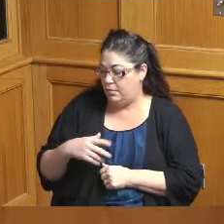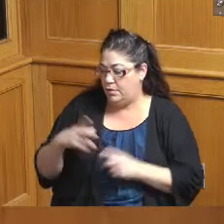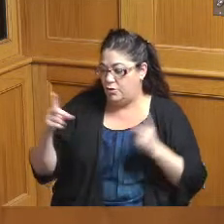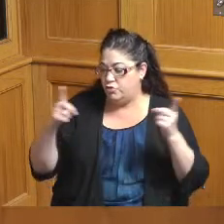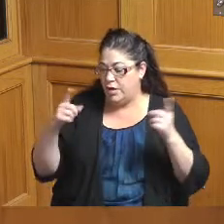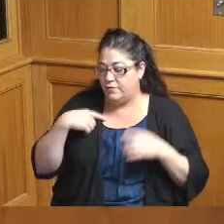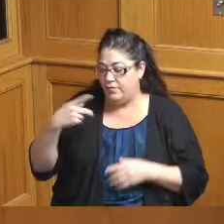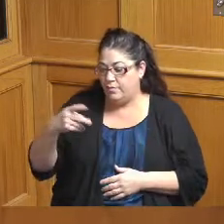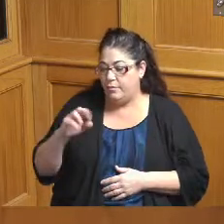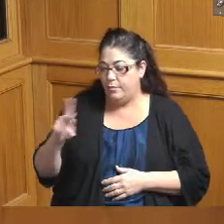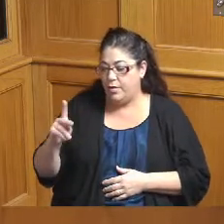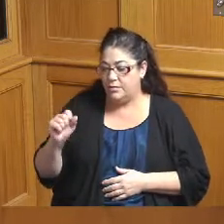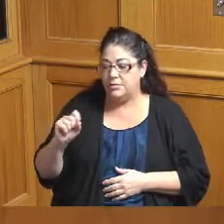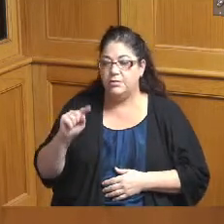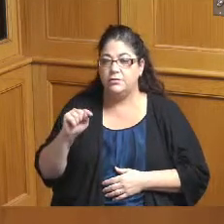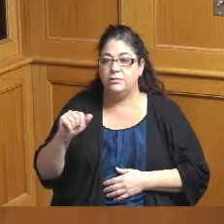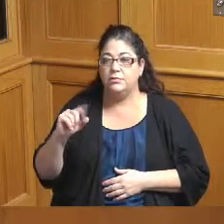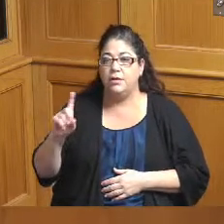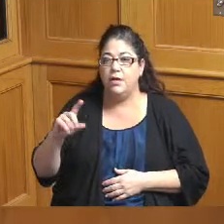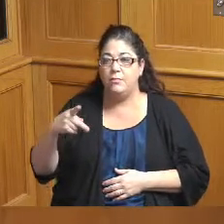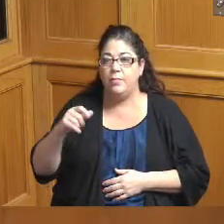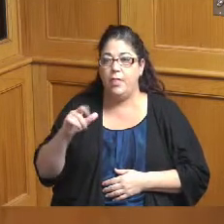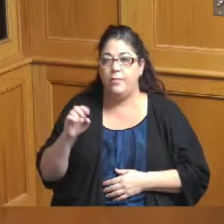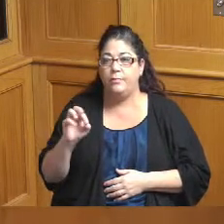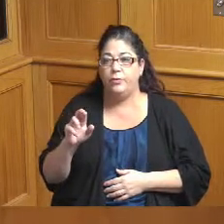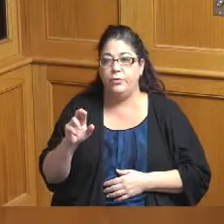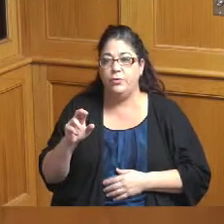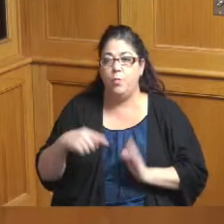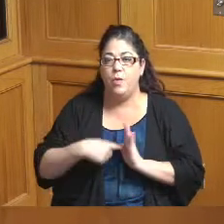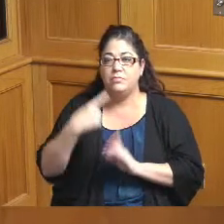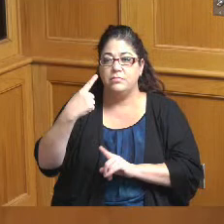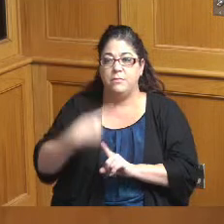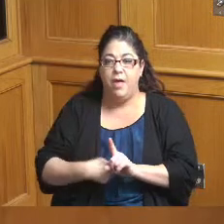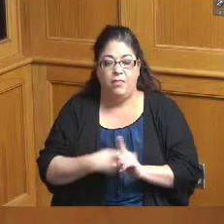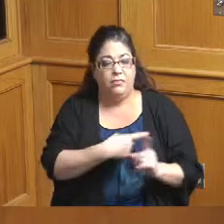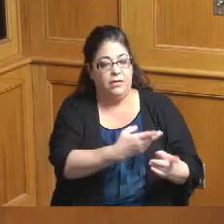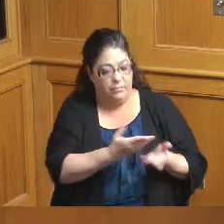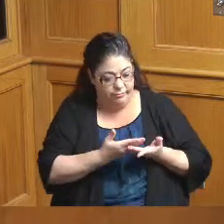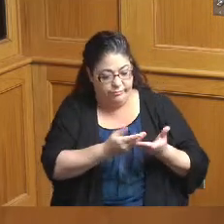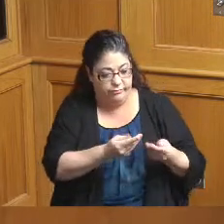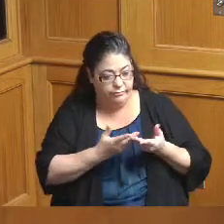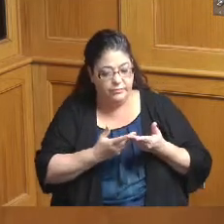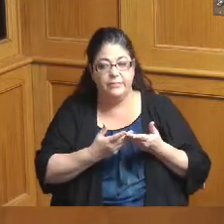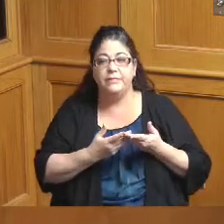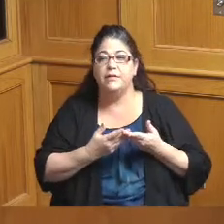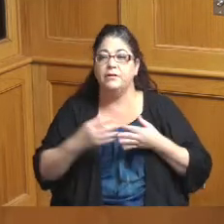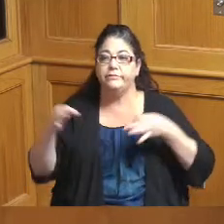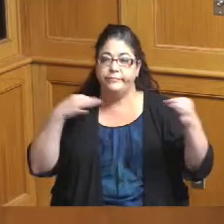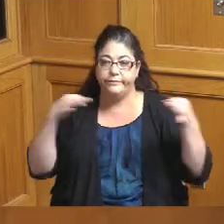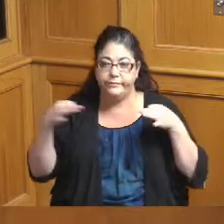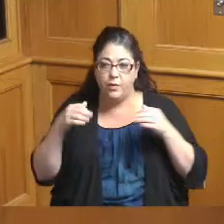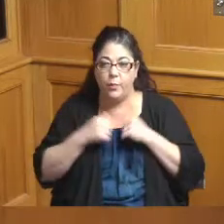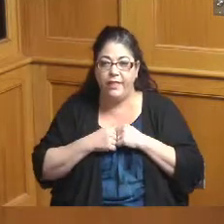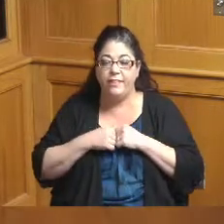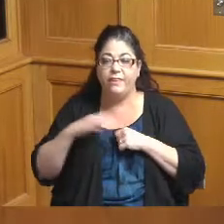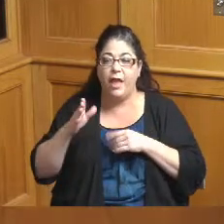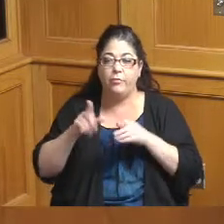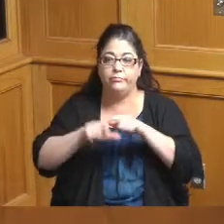The Parks Todd Palminter once a month so he has gone over the master plan with me and that they